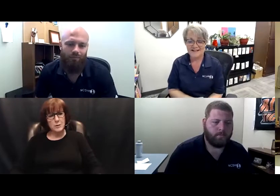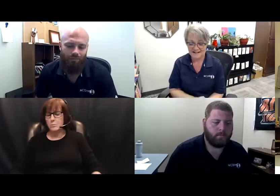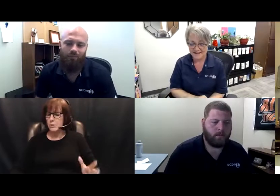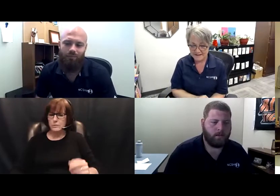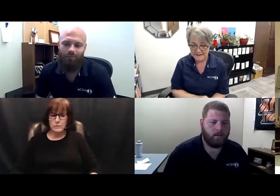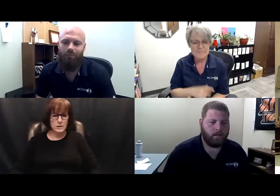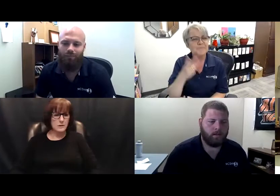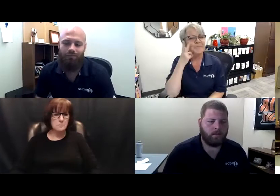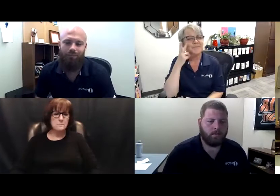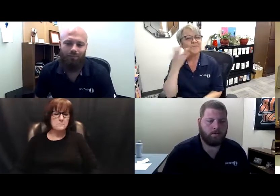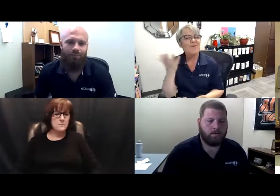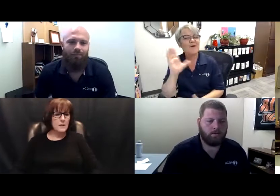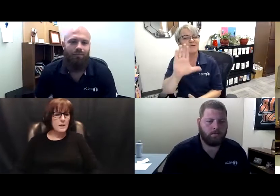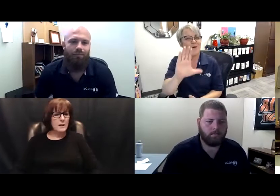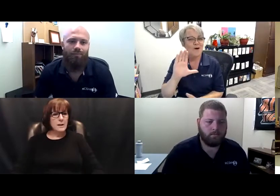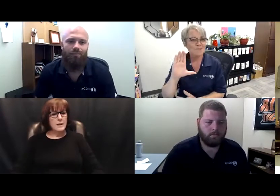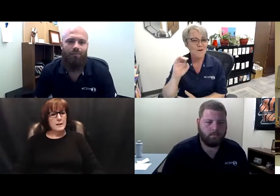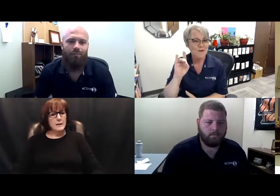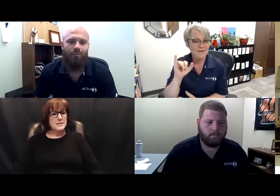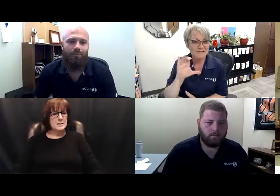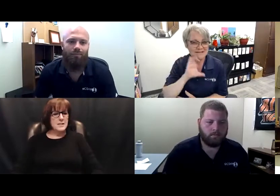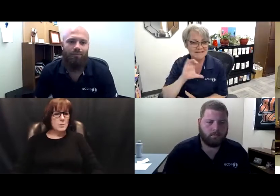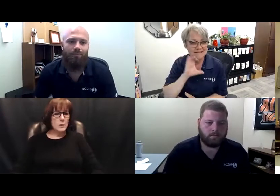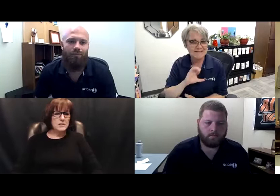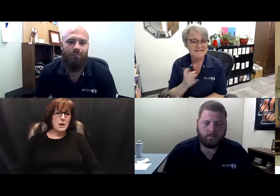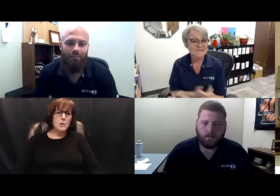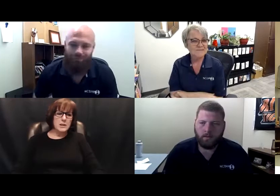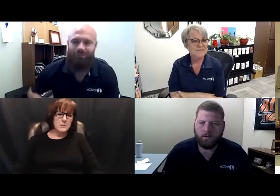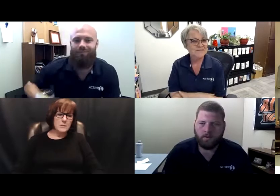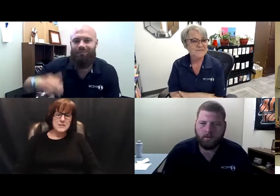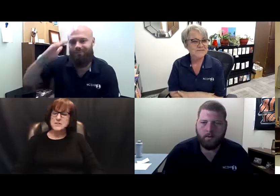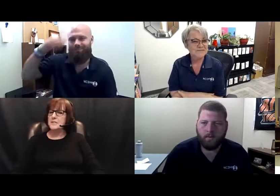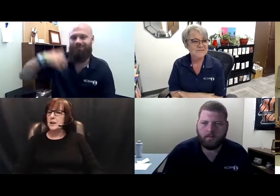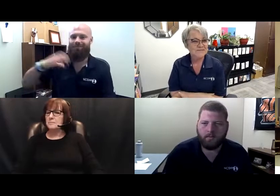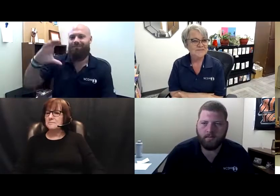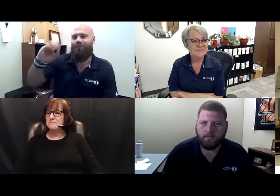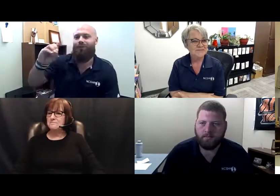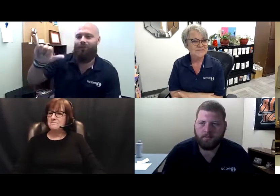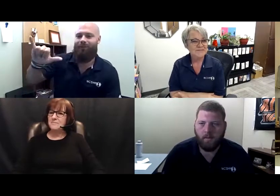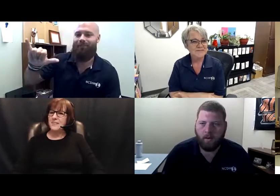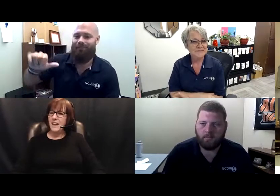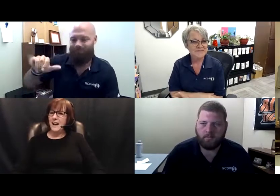Beautiful, DIllon. Let's see what Cody has to say.